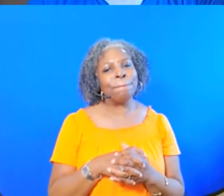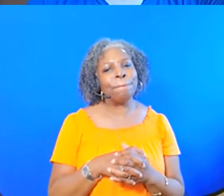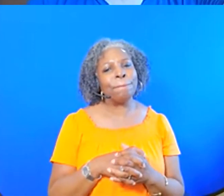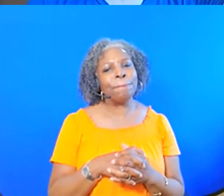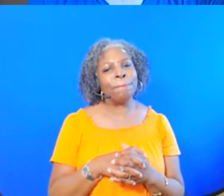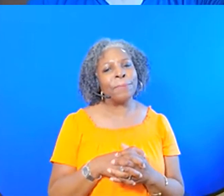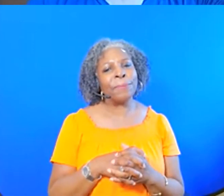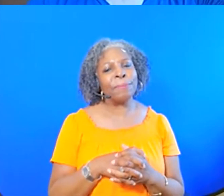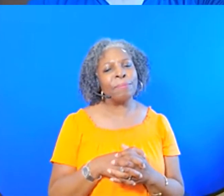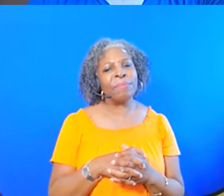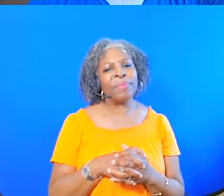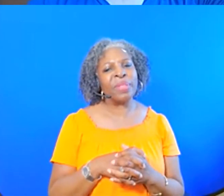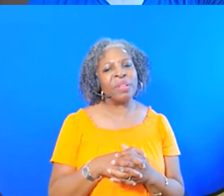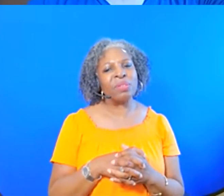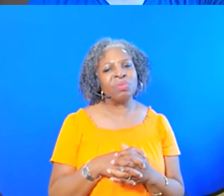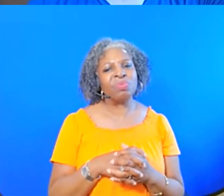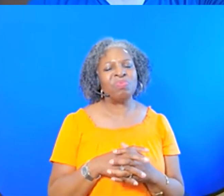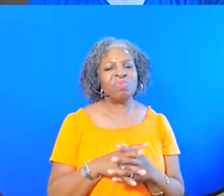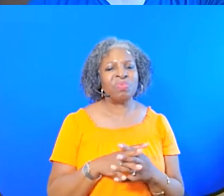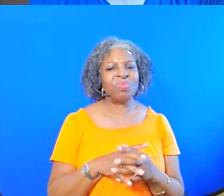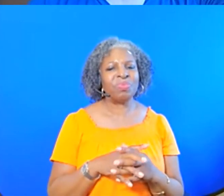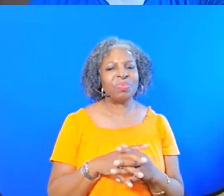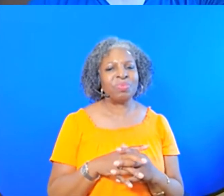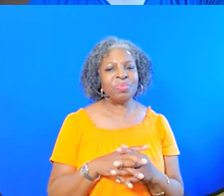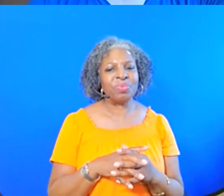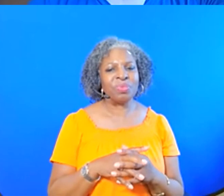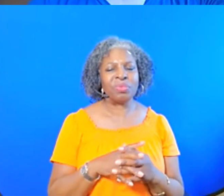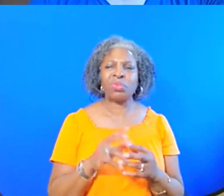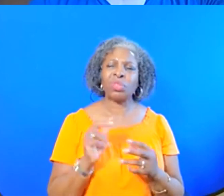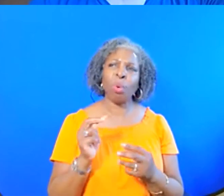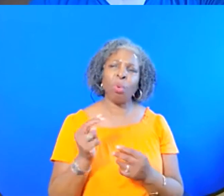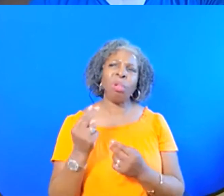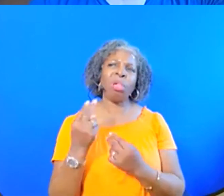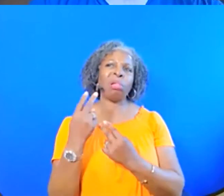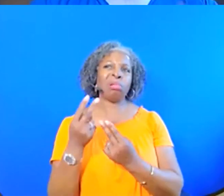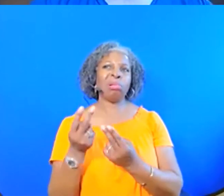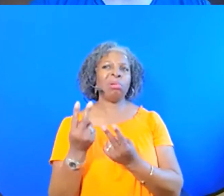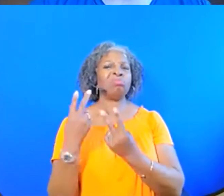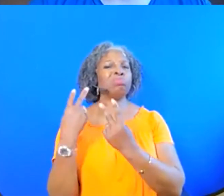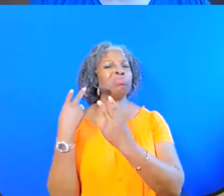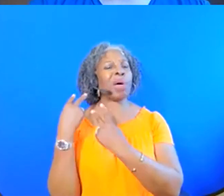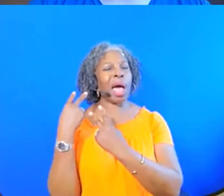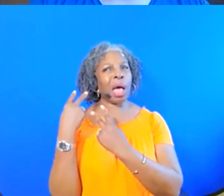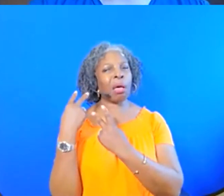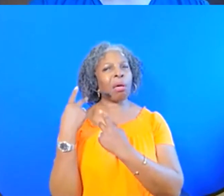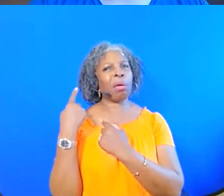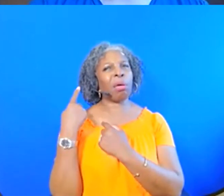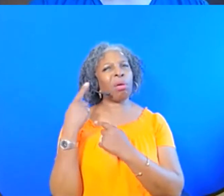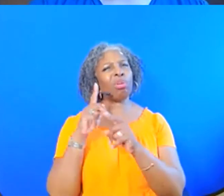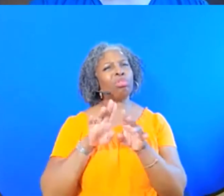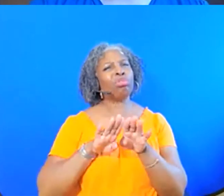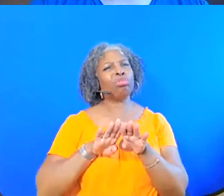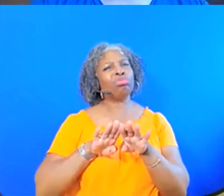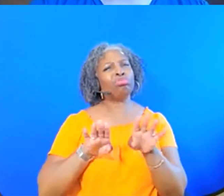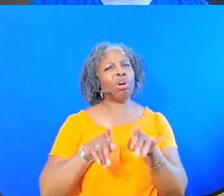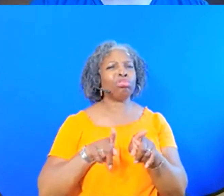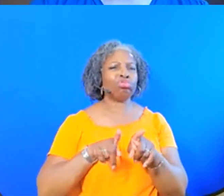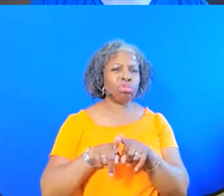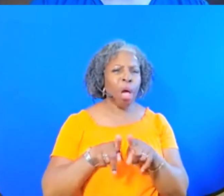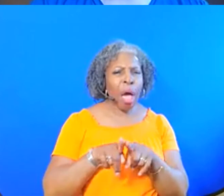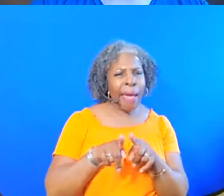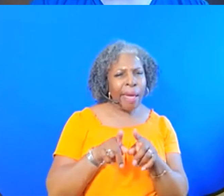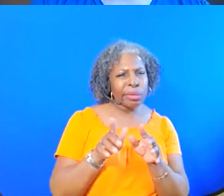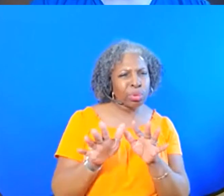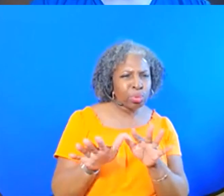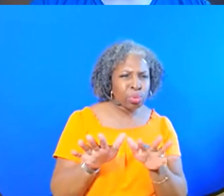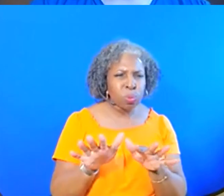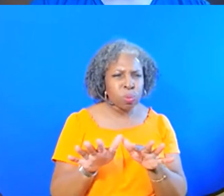it, there's some basic, so you like looking back, you kind of you're not trying to - Amy,